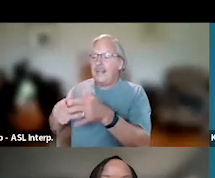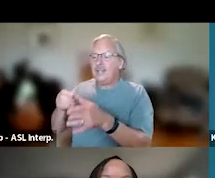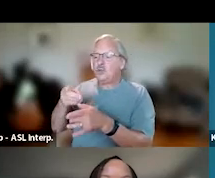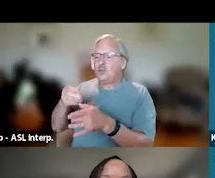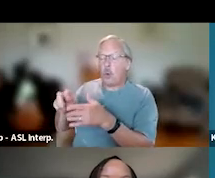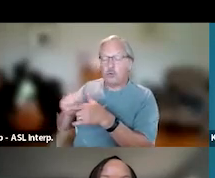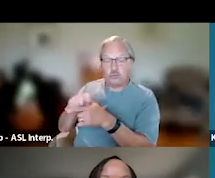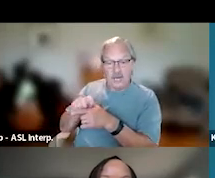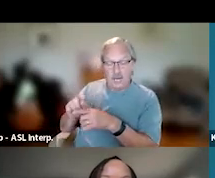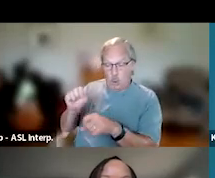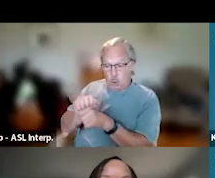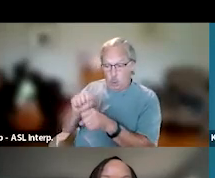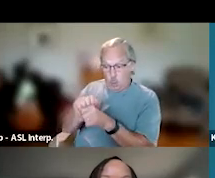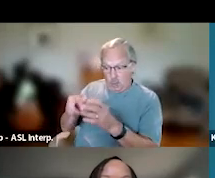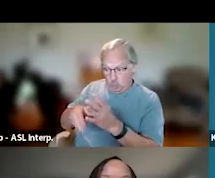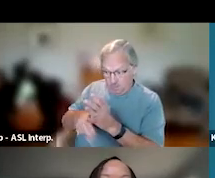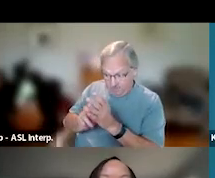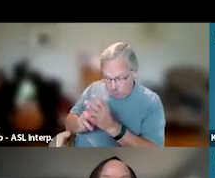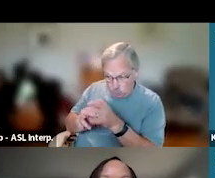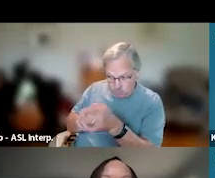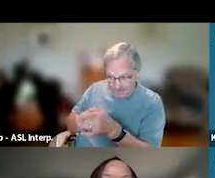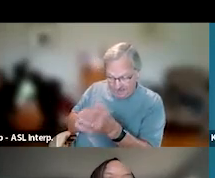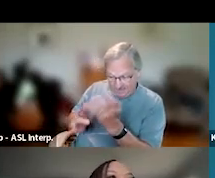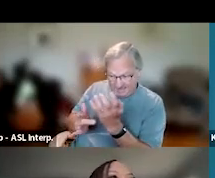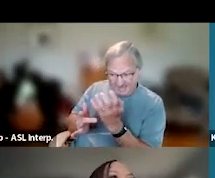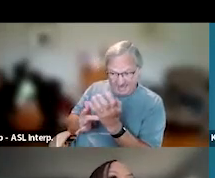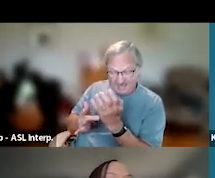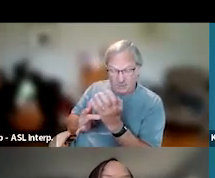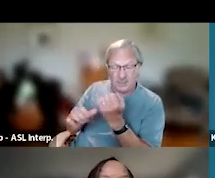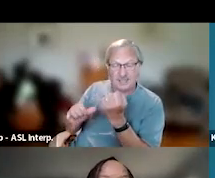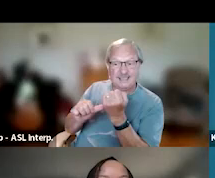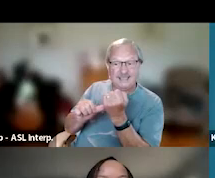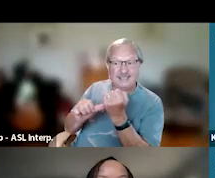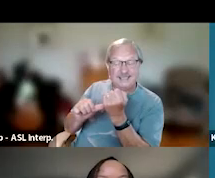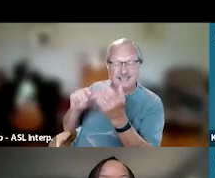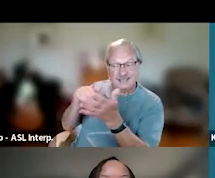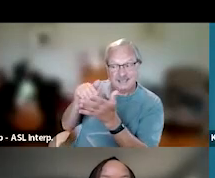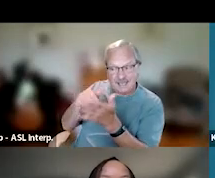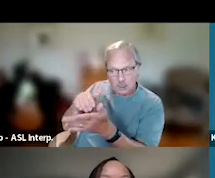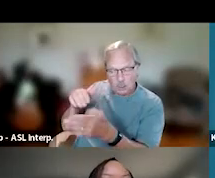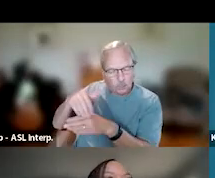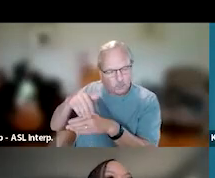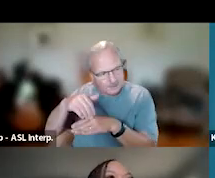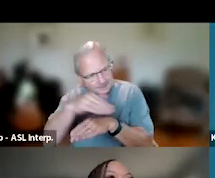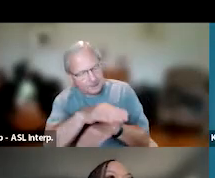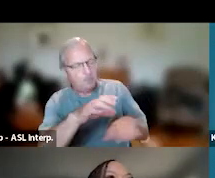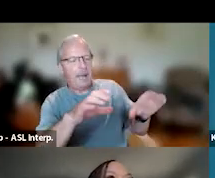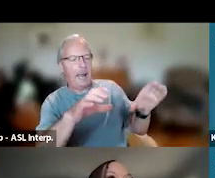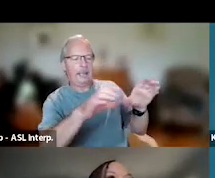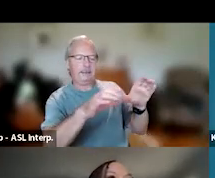is reviewed by us at the Technical Assistance Center, we send you back a certificate of completion.